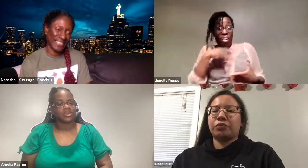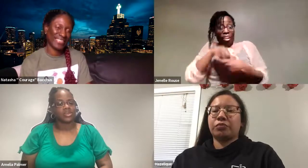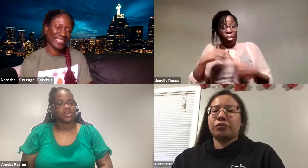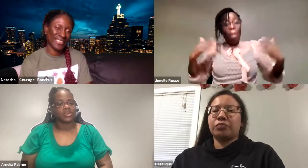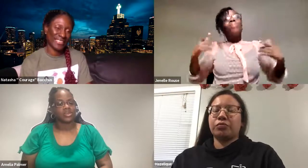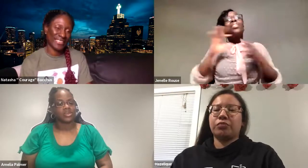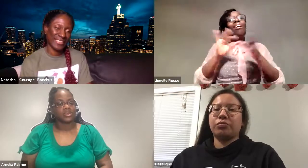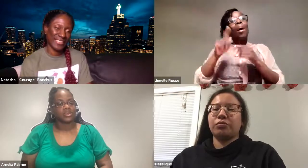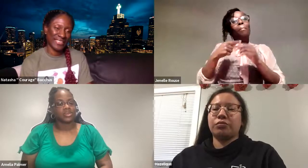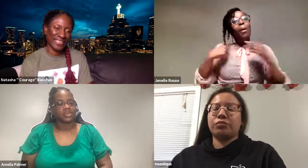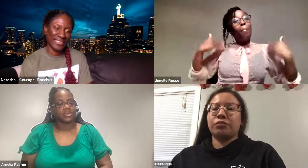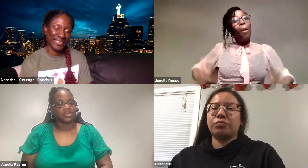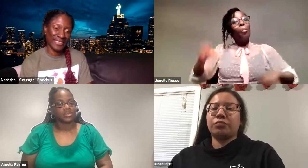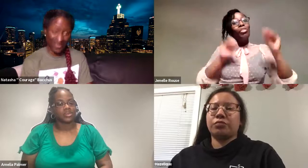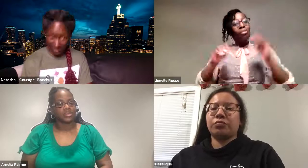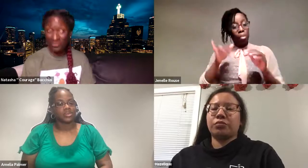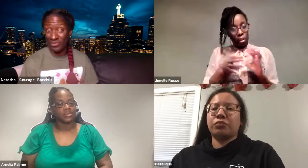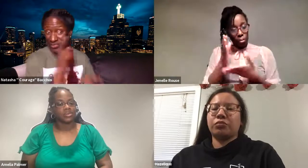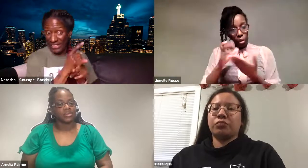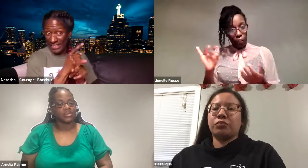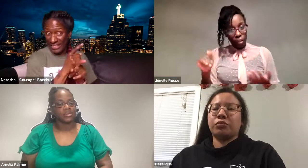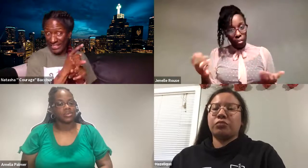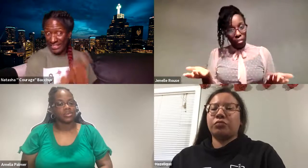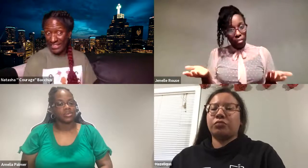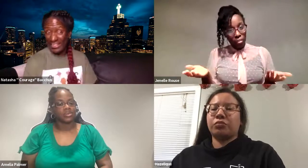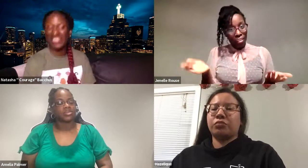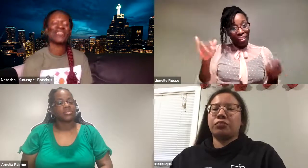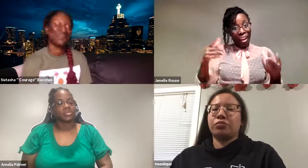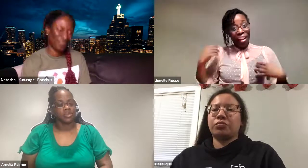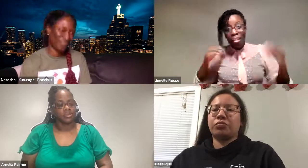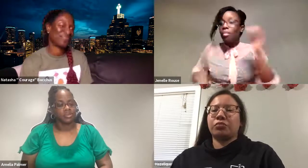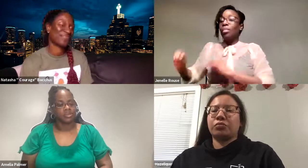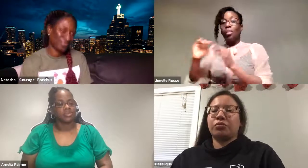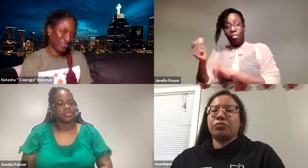different forms of communication and so that's really become who i am as a movement artist.